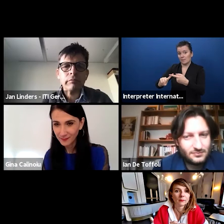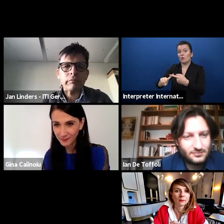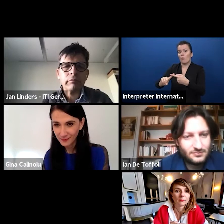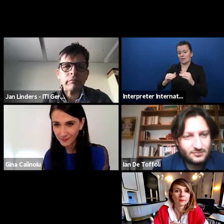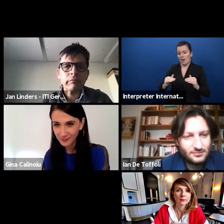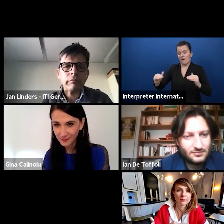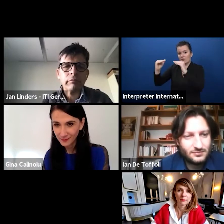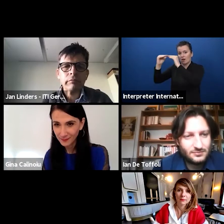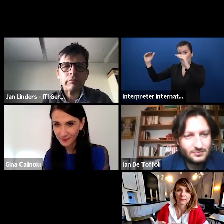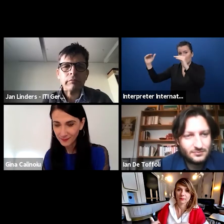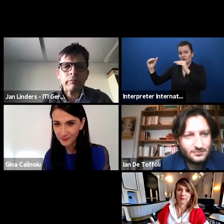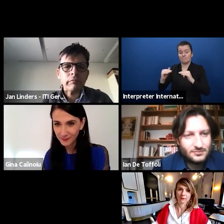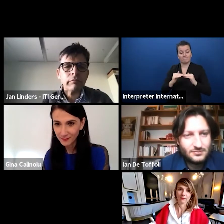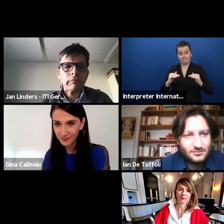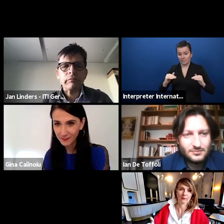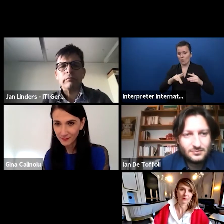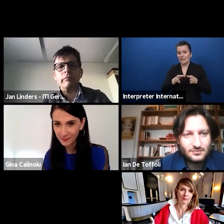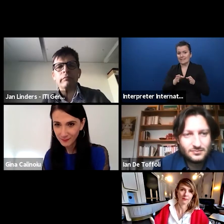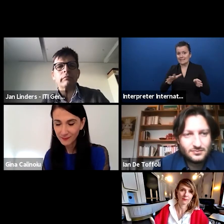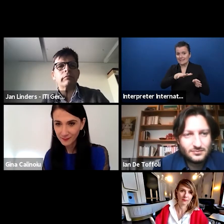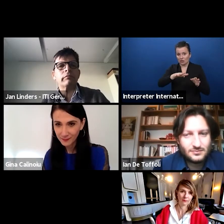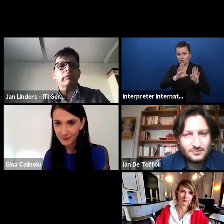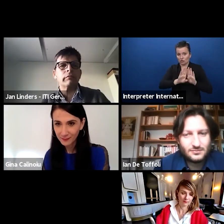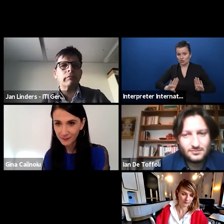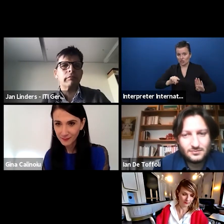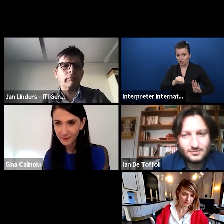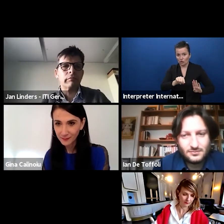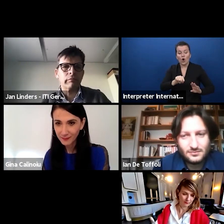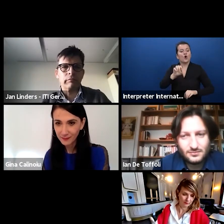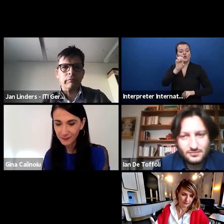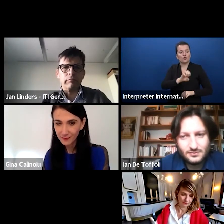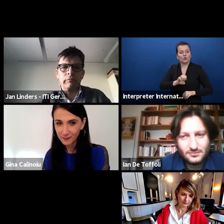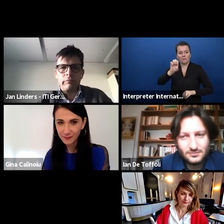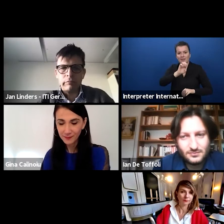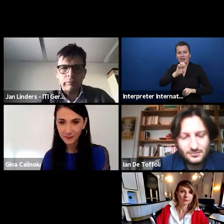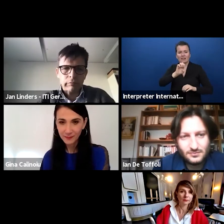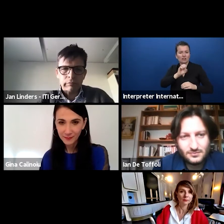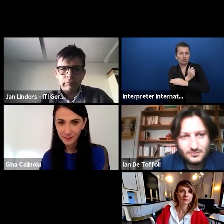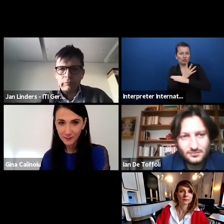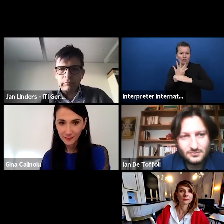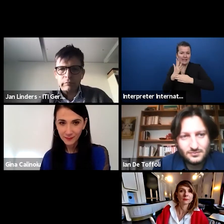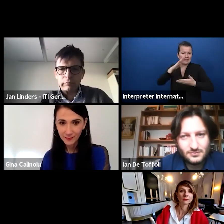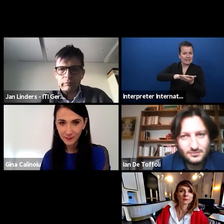the sector in implementing the European Green Deal as a driver of social innovation and contributor